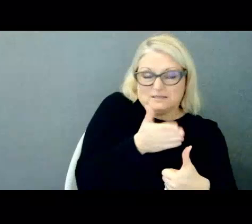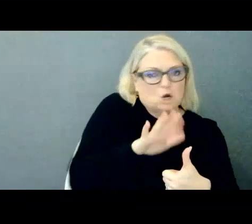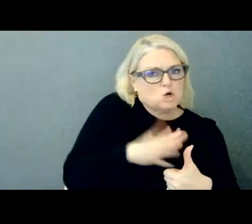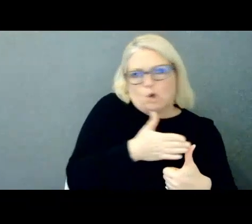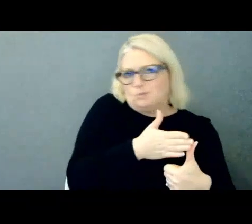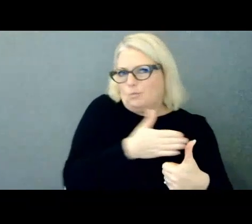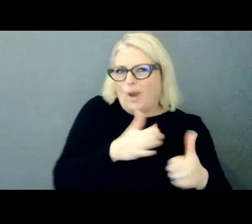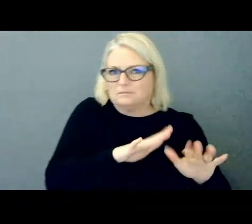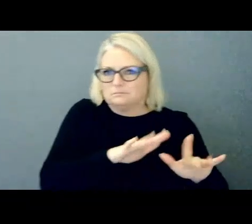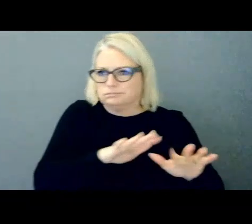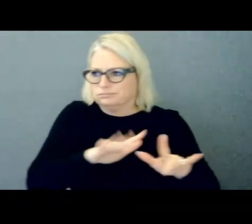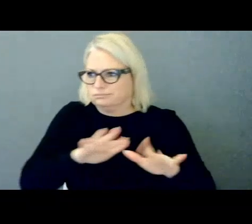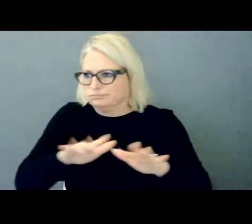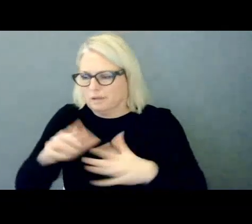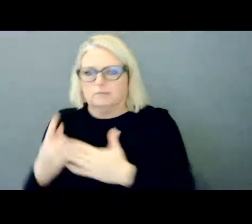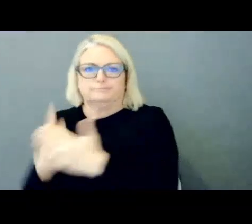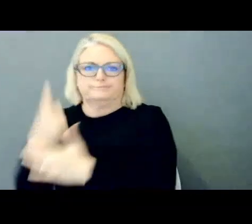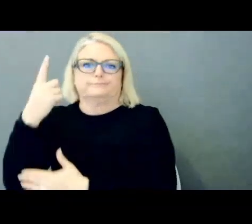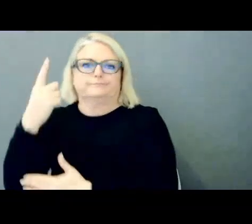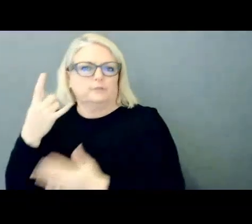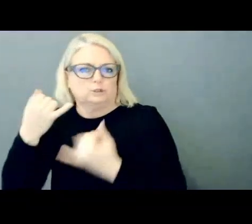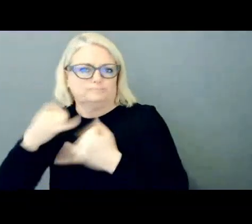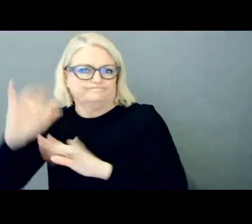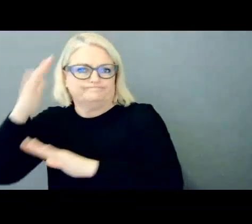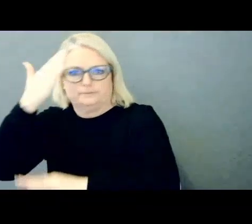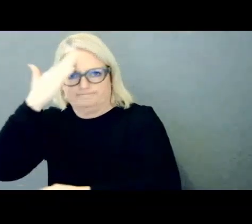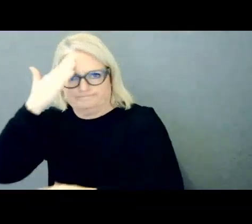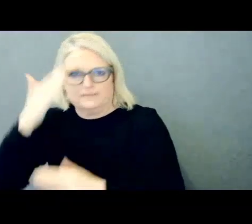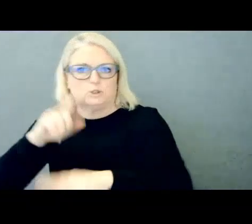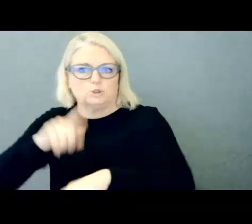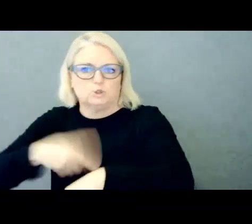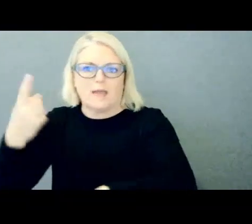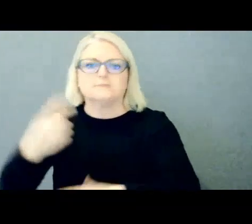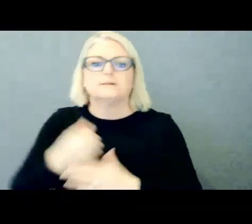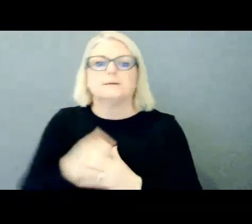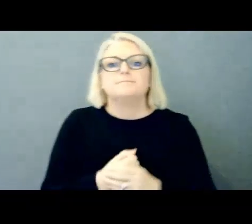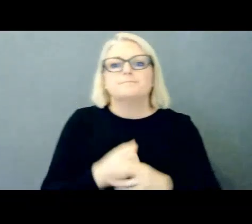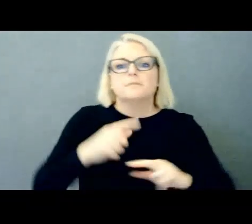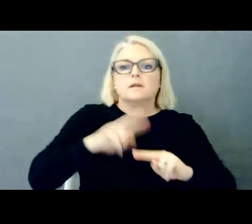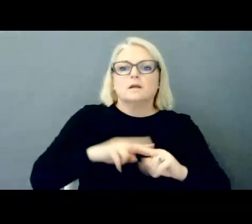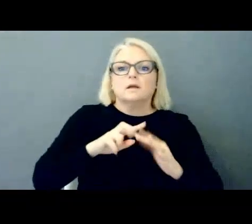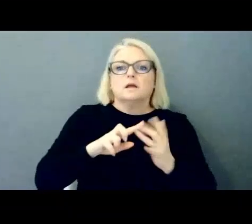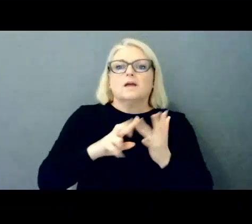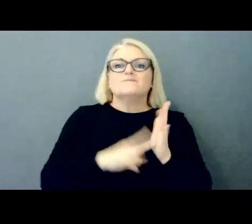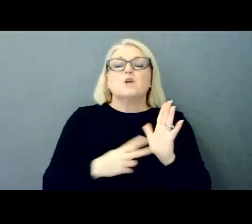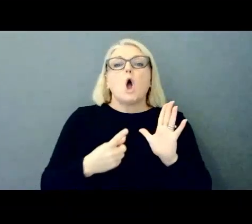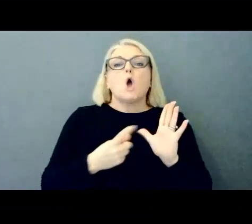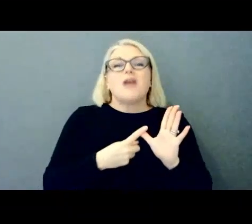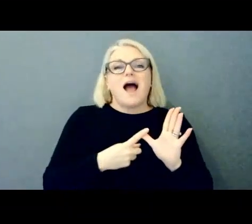Thank you. And Fiona? I'll steal an analogy, I think, Sharon used earlier, that the silver bullet, there just isn't one.